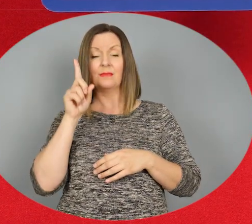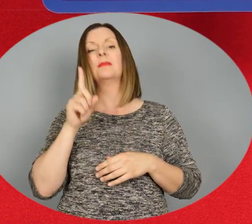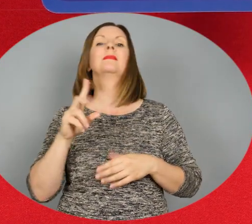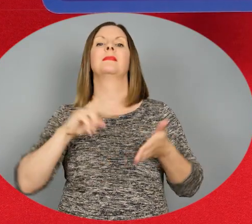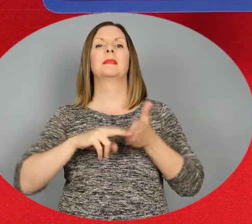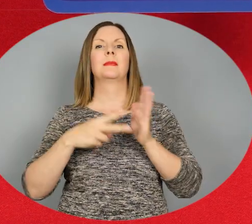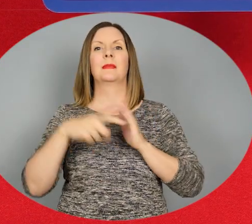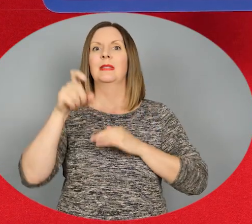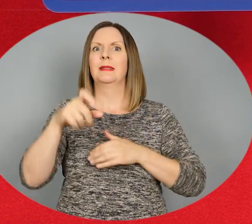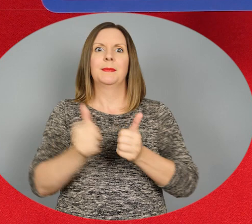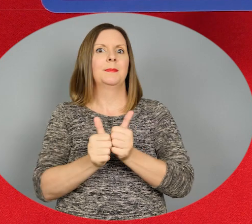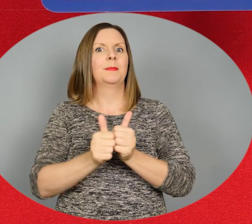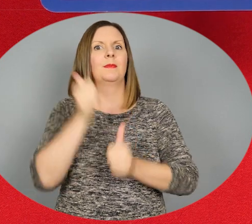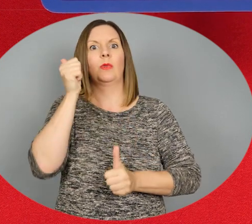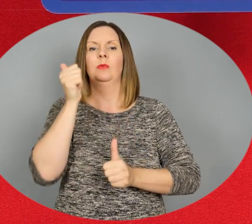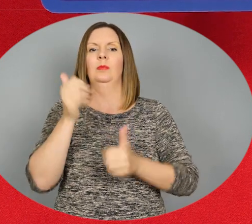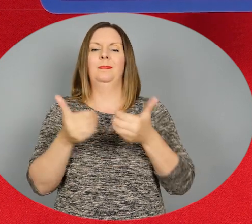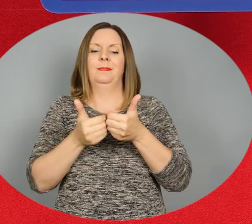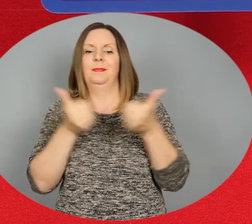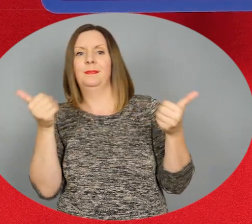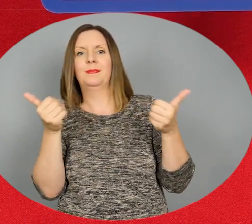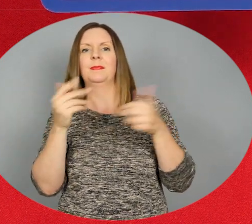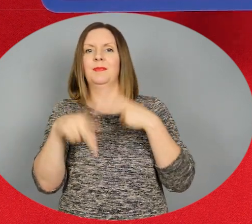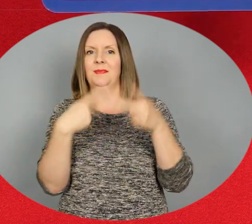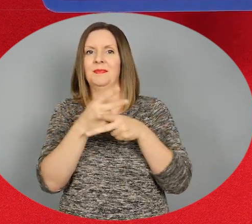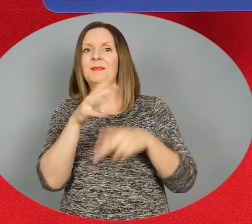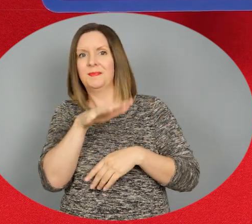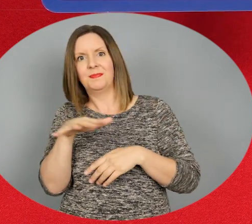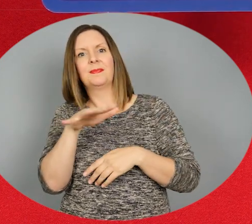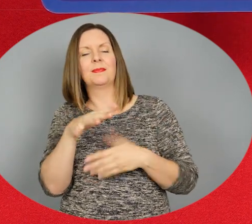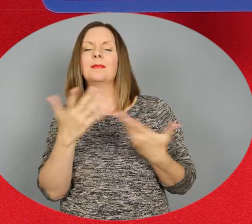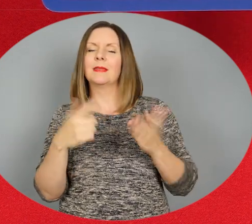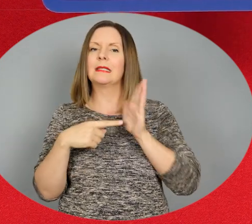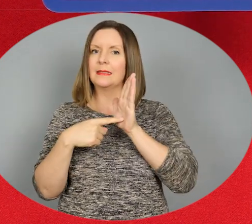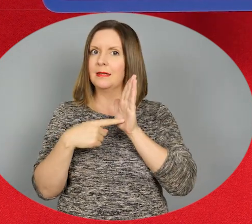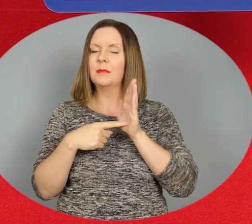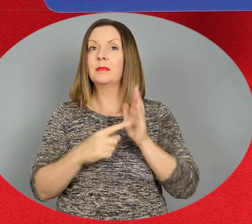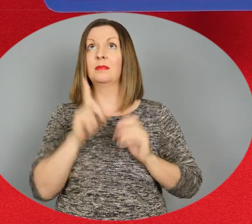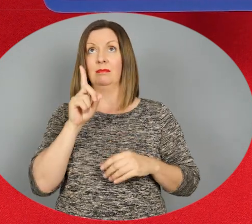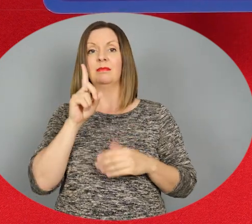of card requires the player to have the most separate regions of the type shown. In this